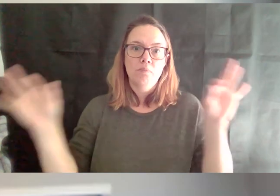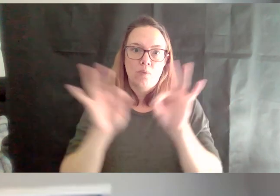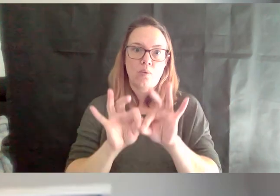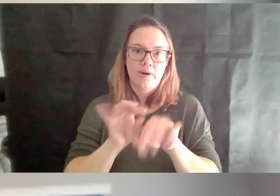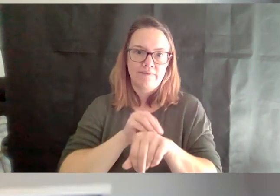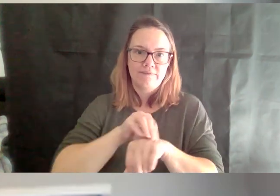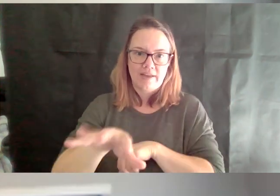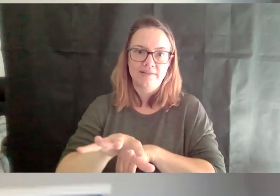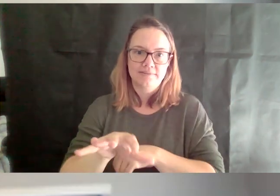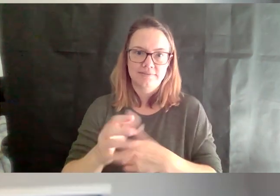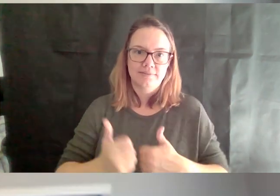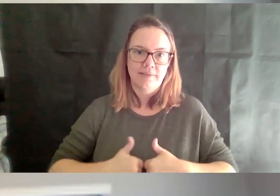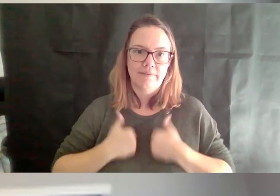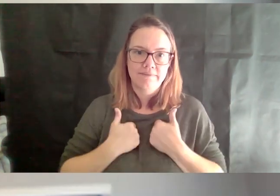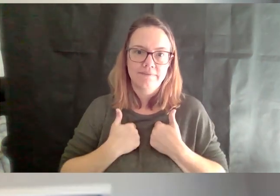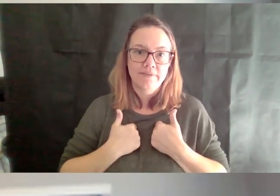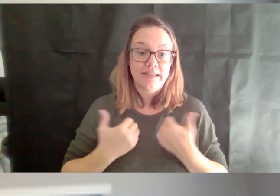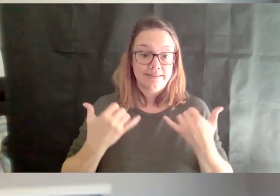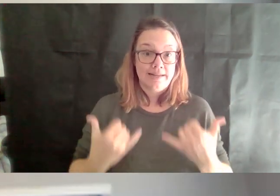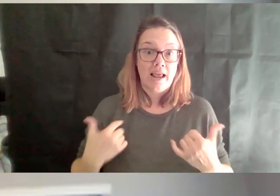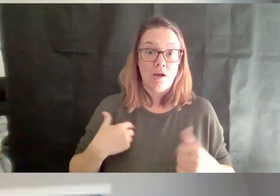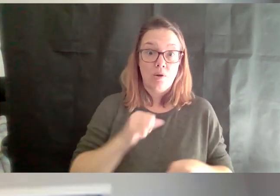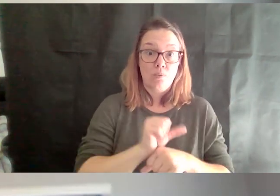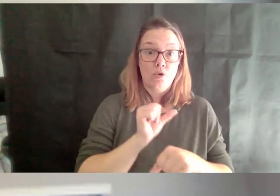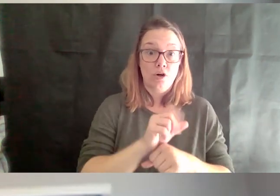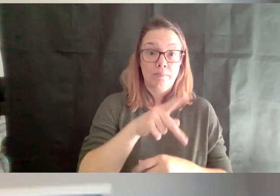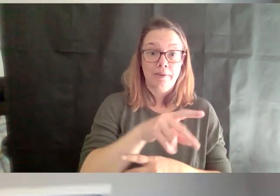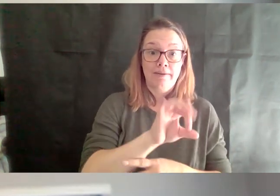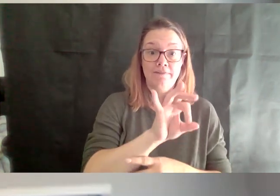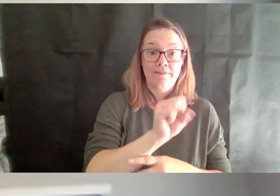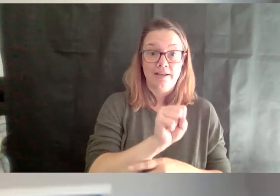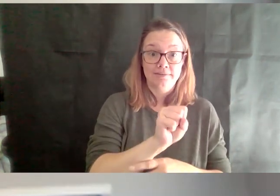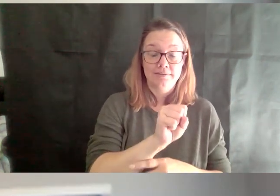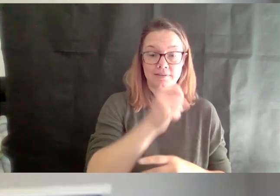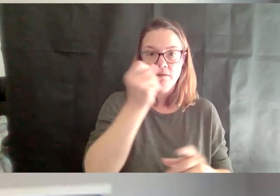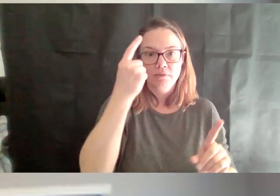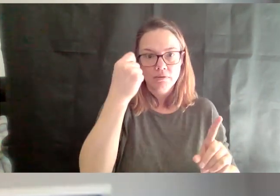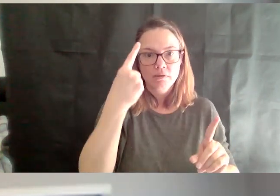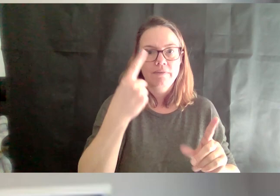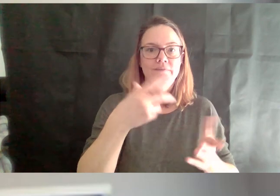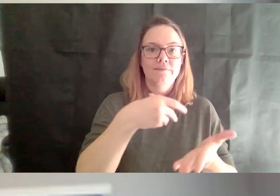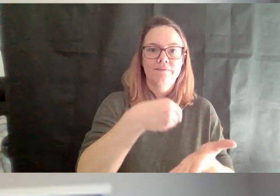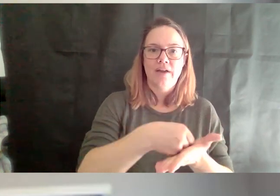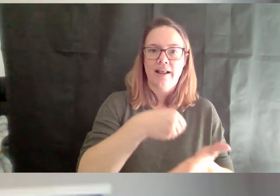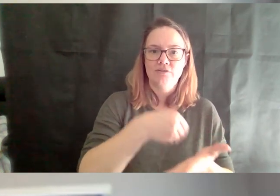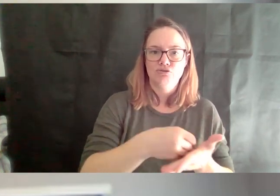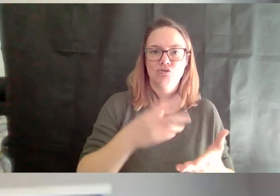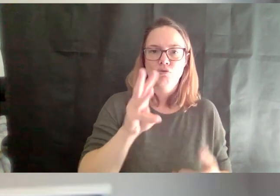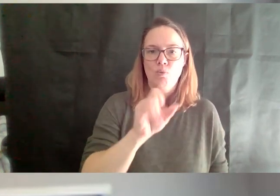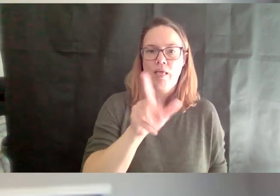And now that I'm at PFS, I'm able to see how financial well-being can play a huge part in their life and recovery as well.